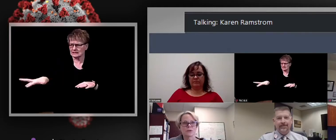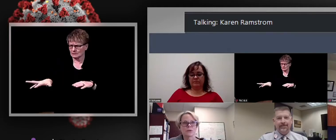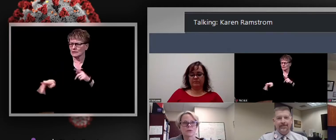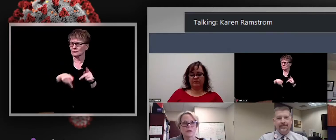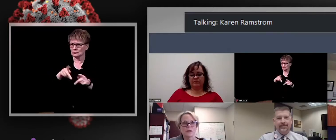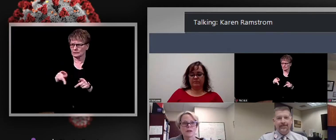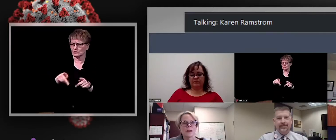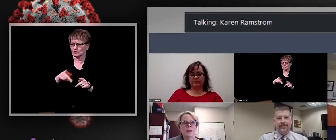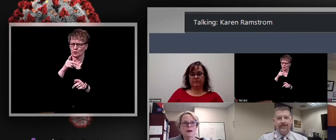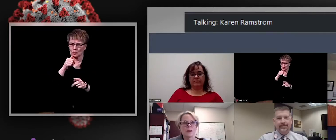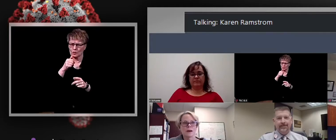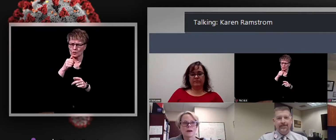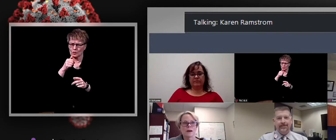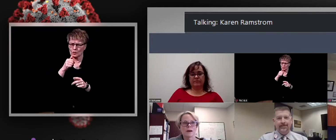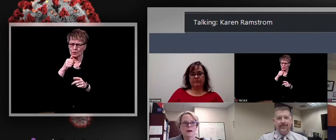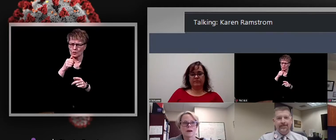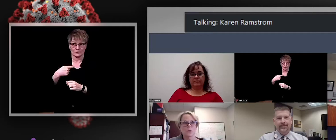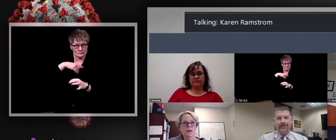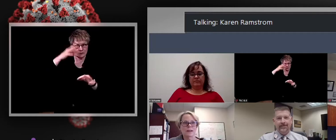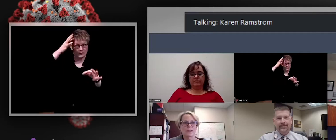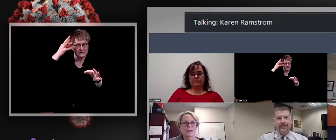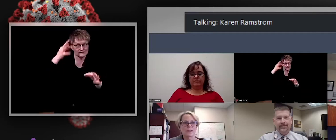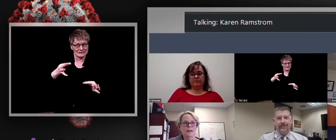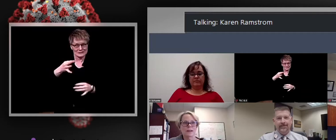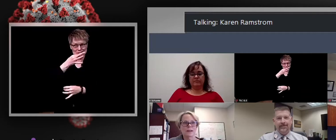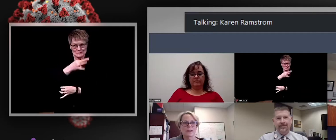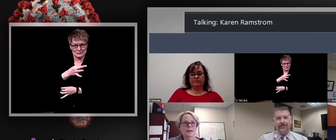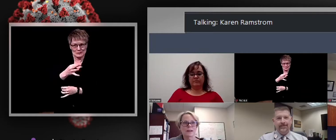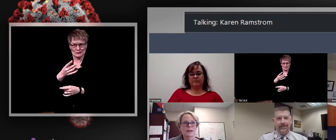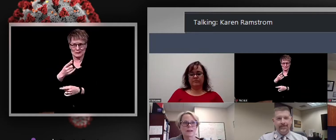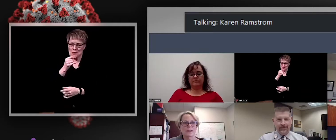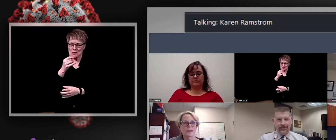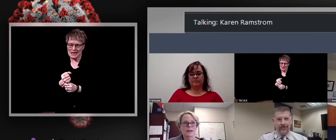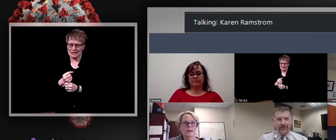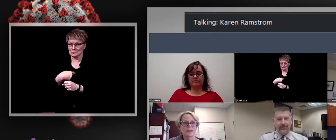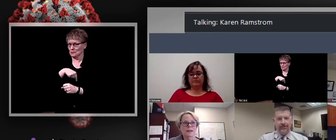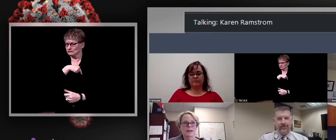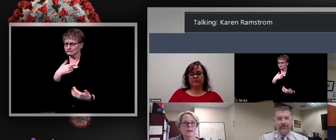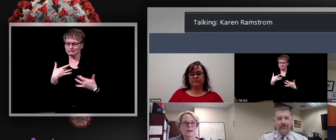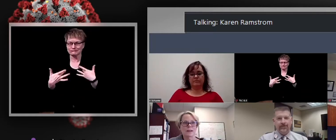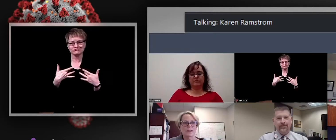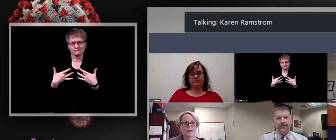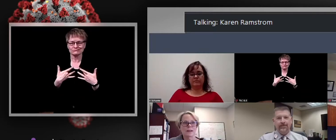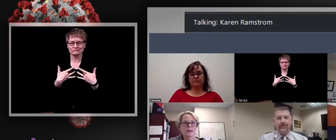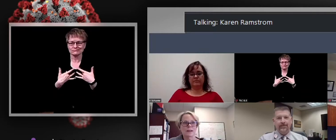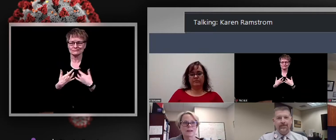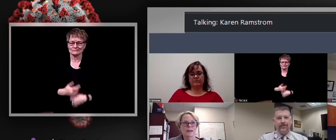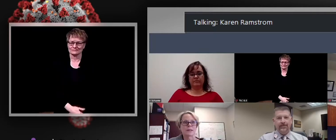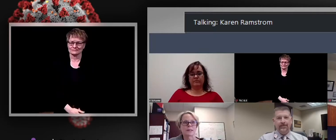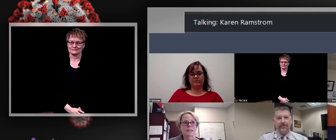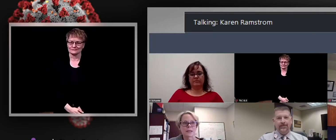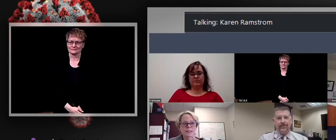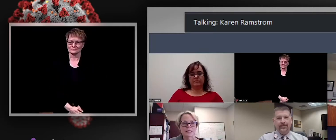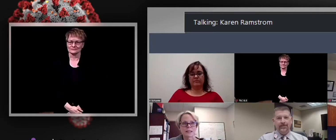soon. So, we're very excited. We received our initial numbers about what we anticipate